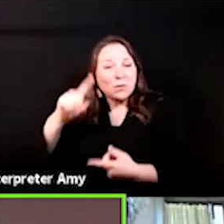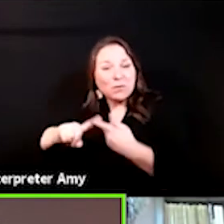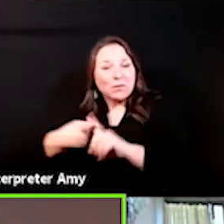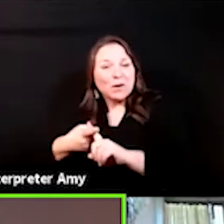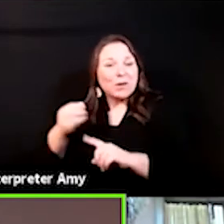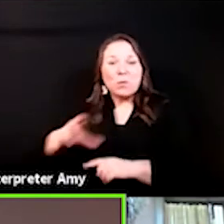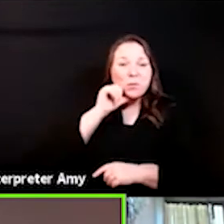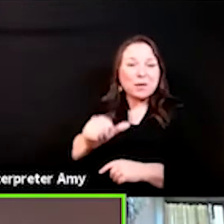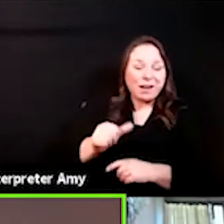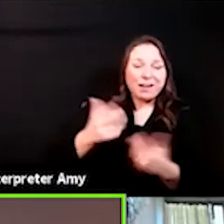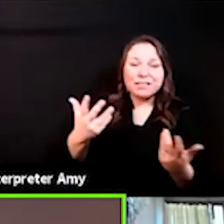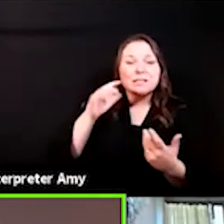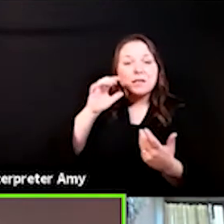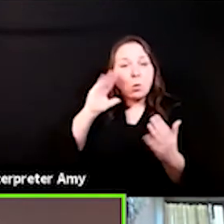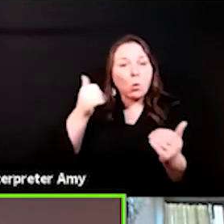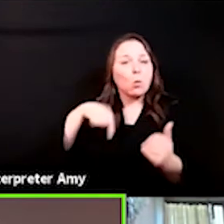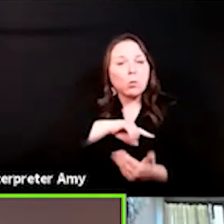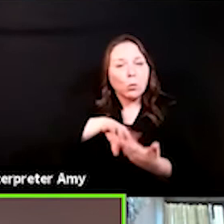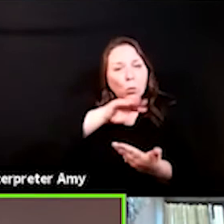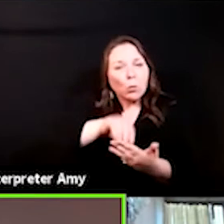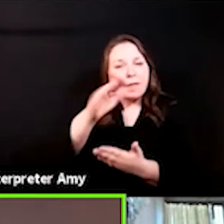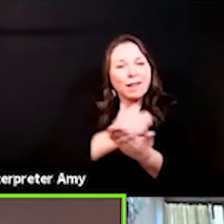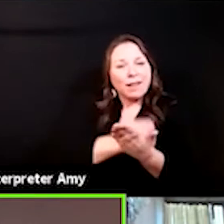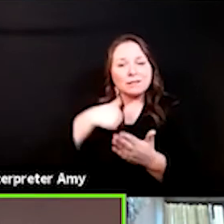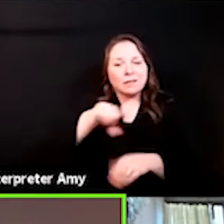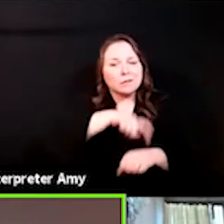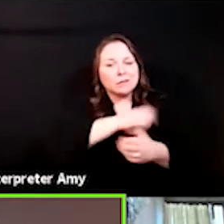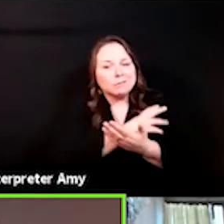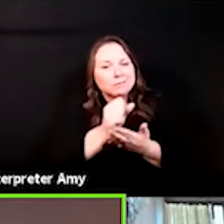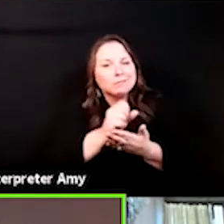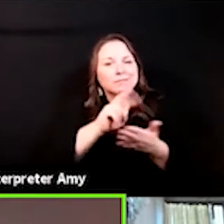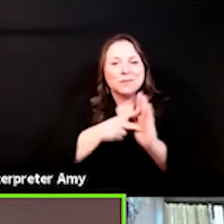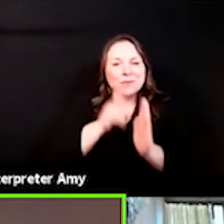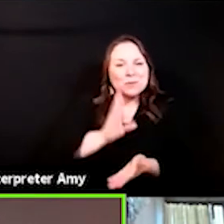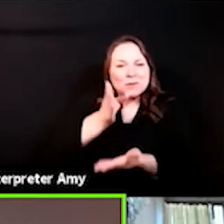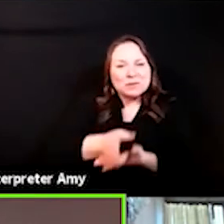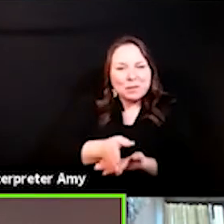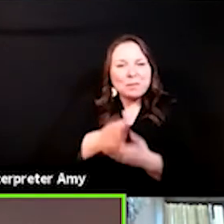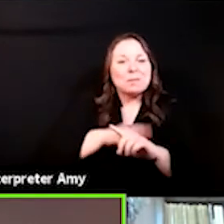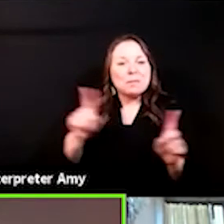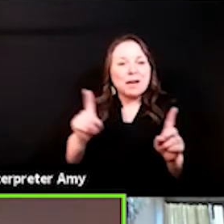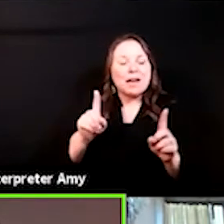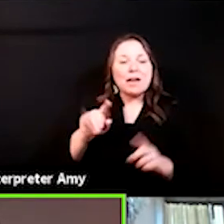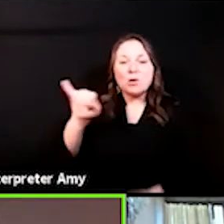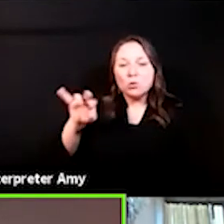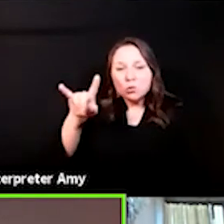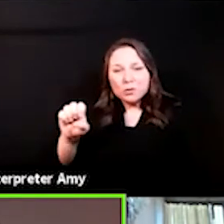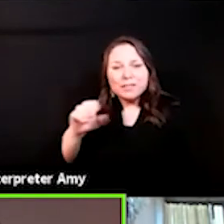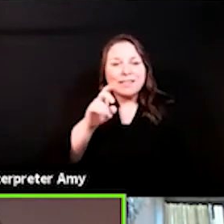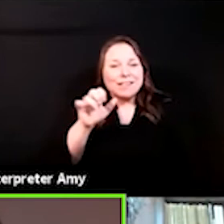AND HOPEFULLY, THAT'S A LESSON WE'RE ALL TAKING AS WELL. WE ARE OUT OF TIME SO WE'RE GOING TO END THERE. JULIE, ERIN,